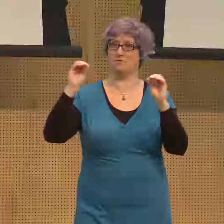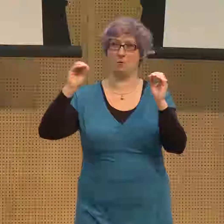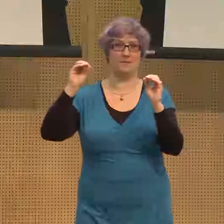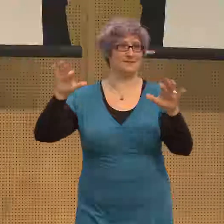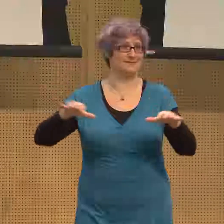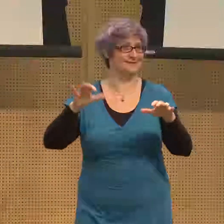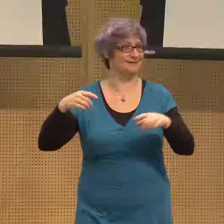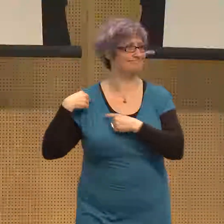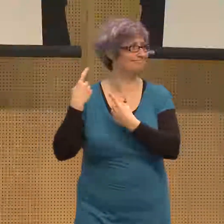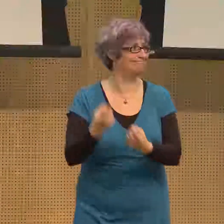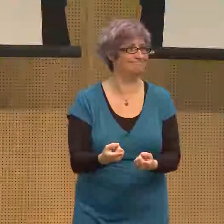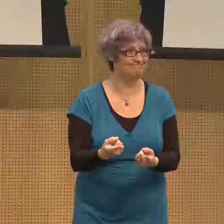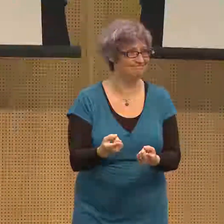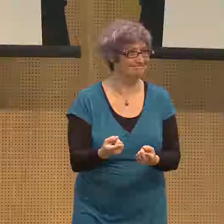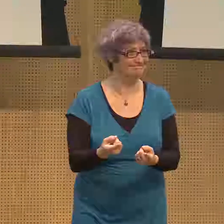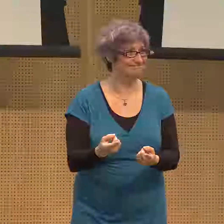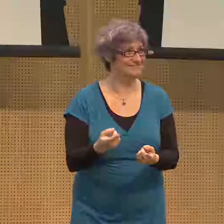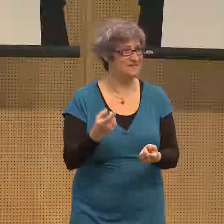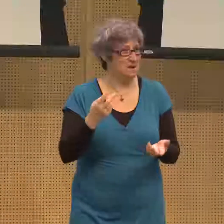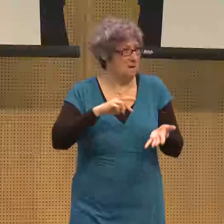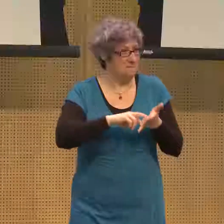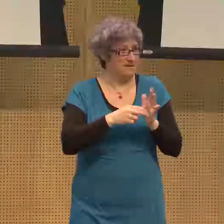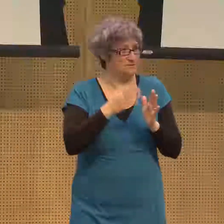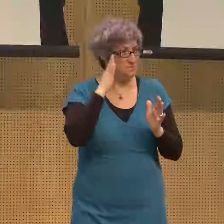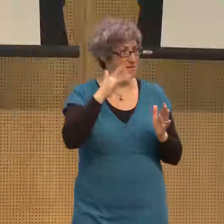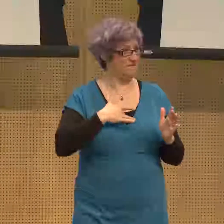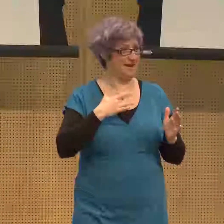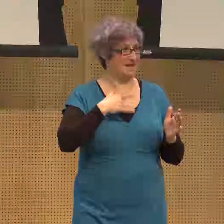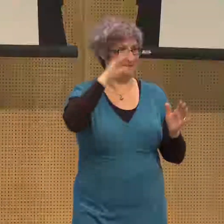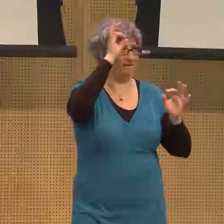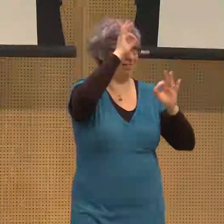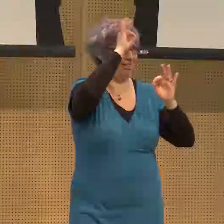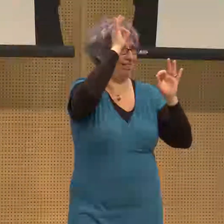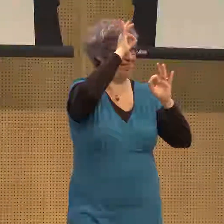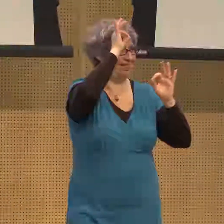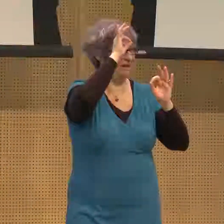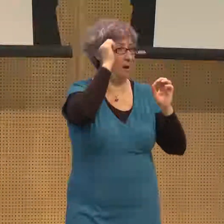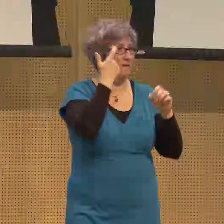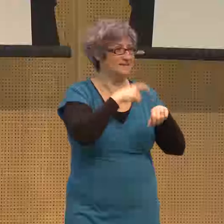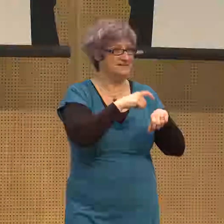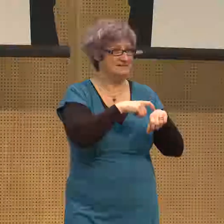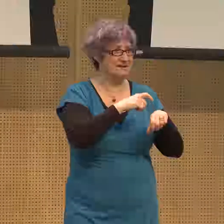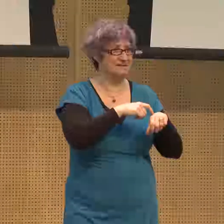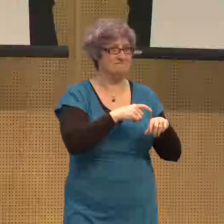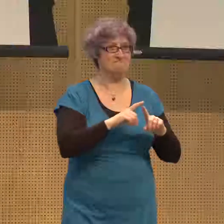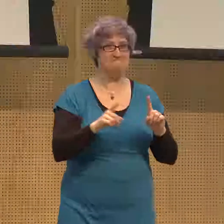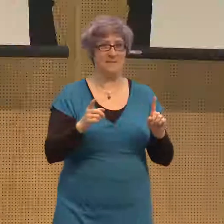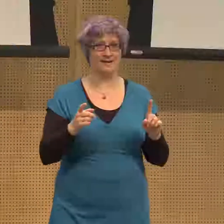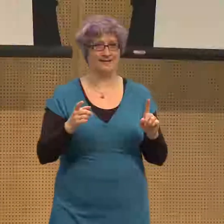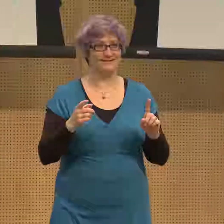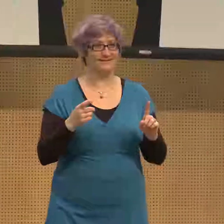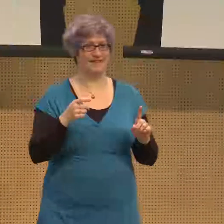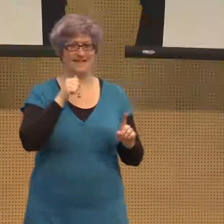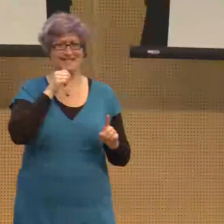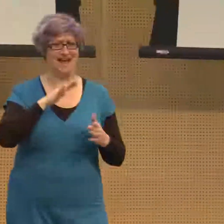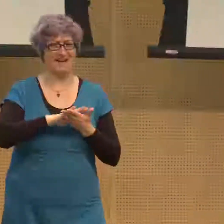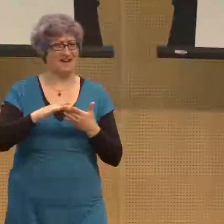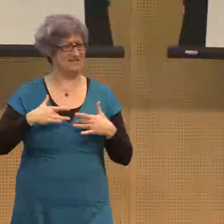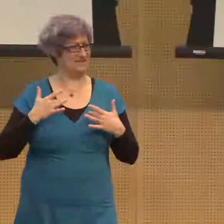I mean, for someone with a different background, I didn't know what I was getting into, and, of course, I was the first person